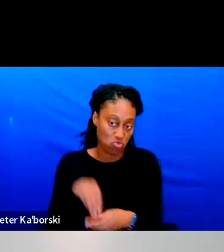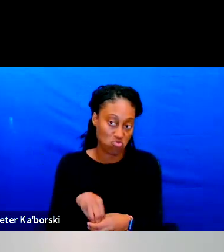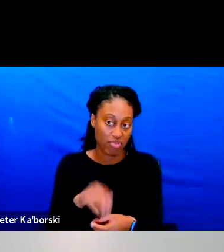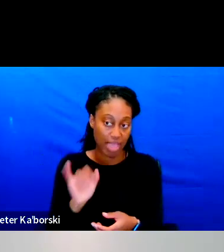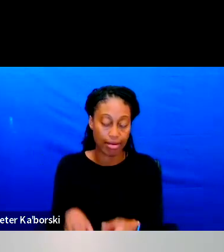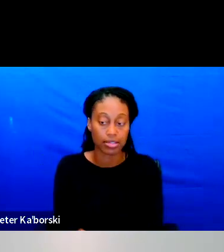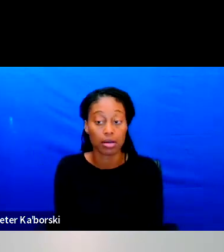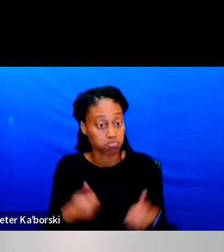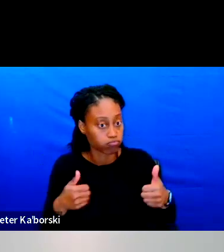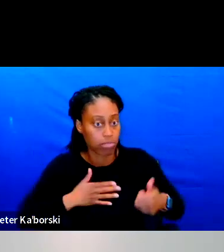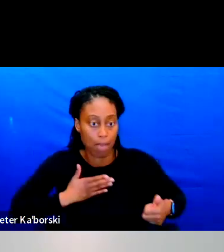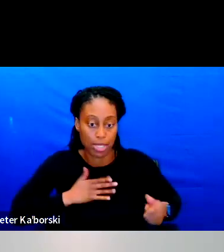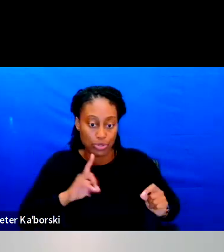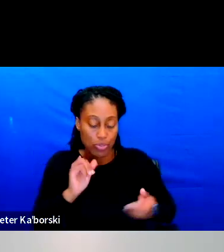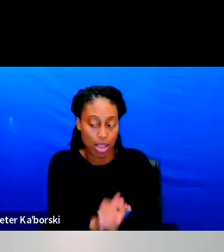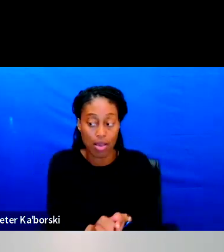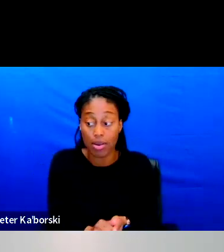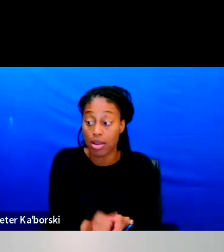Kyle Kleist: So then let me ask you, after tracking, how about follow up?